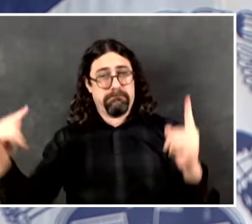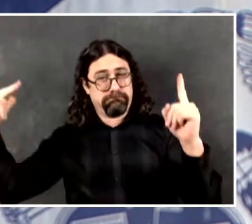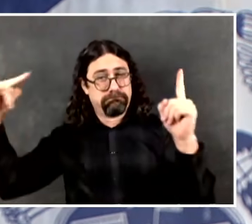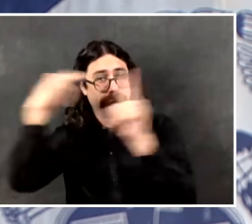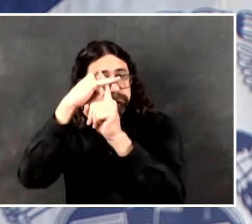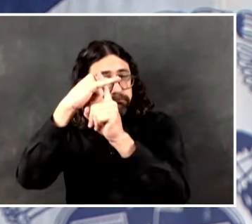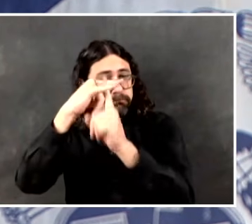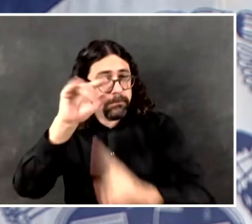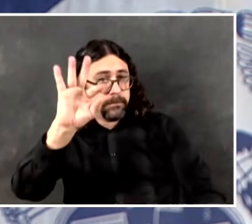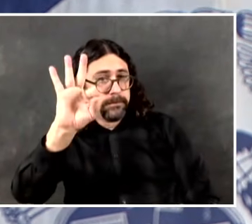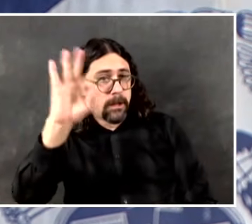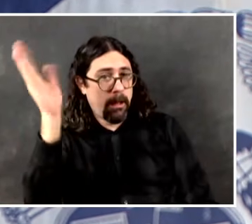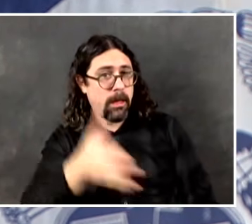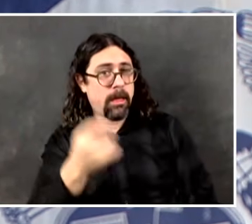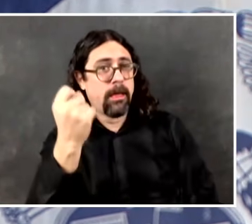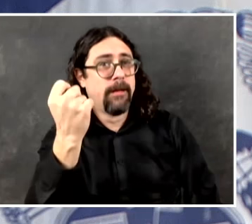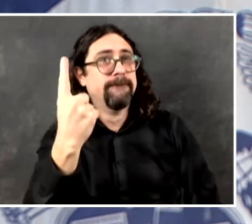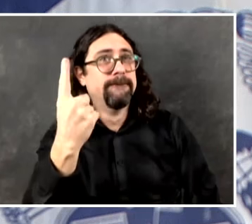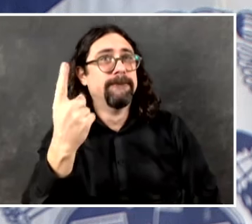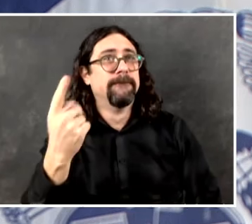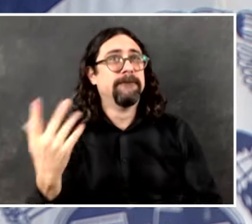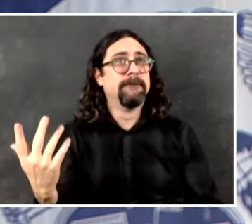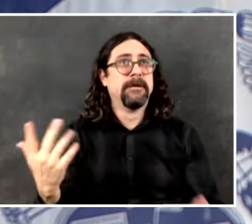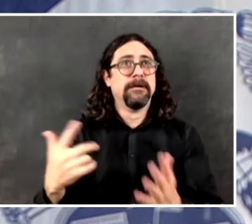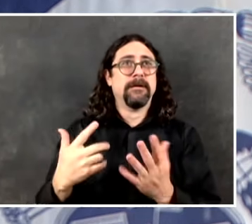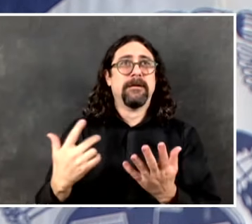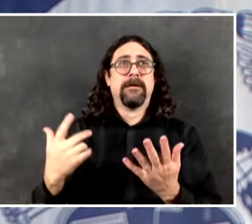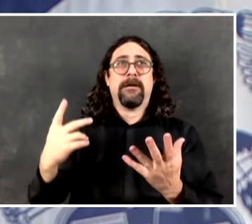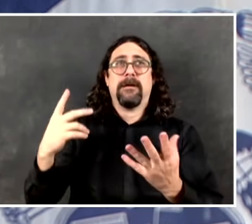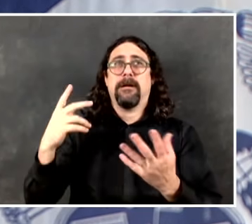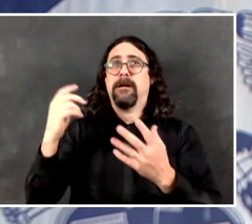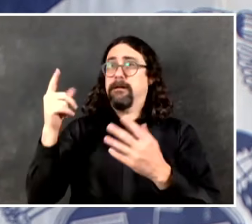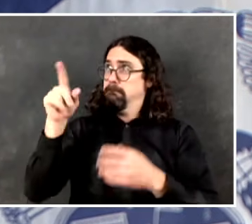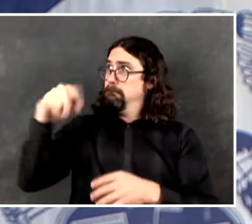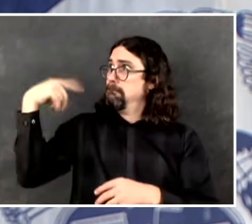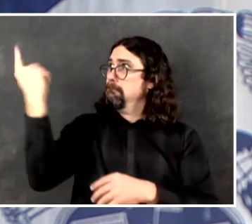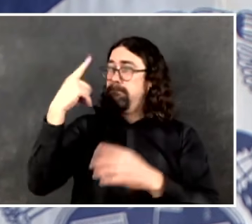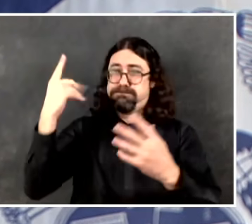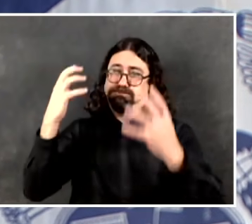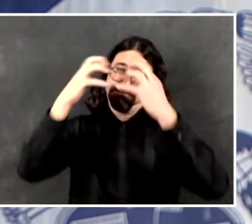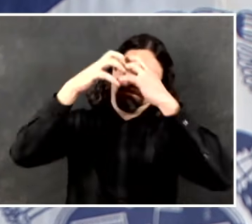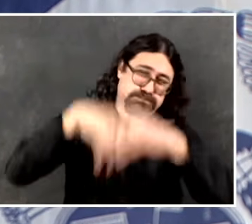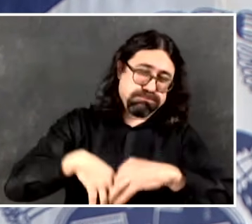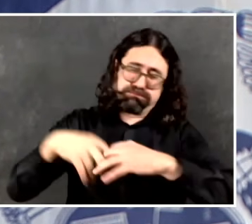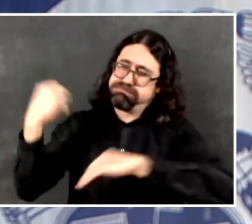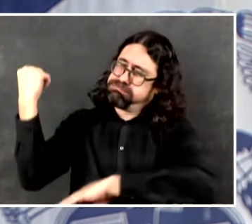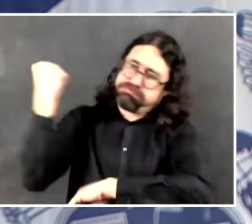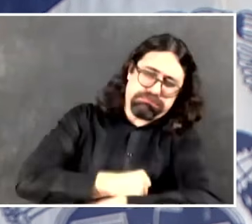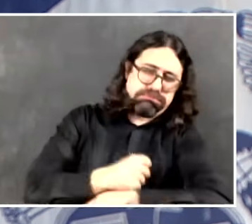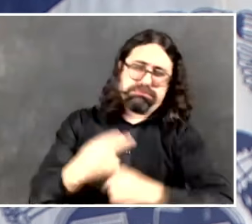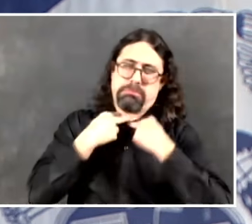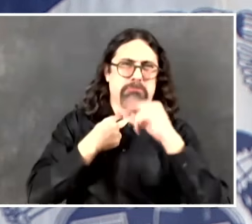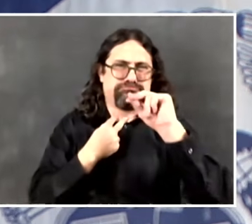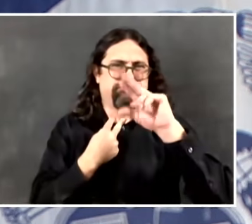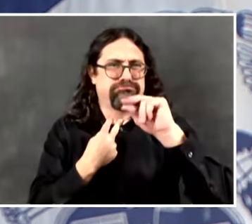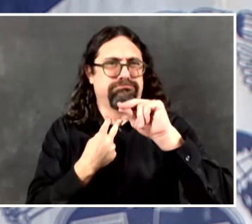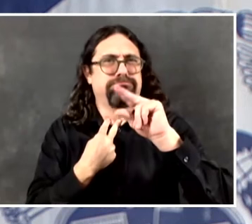MIGHT NEVER HAVE BEEN ABLE TO FIND A WAY BACK AFTER SOMETHING THIS HORRIFYING.